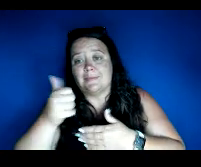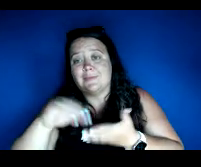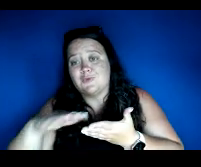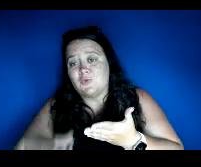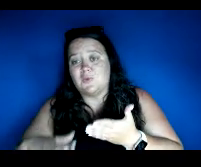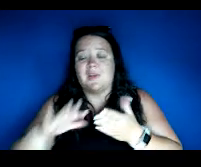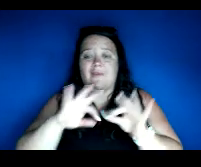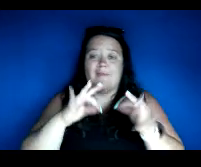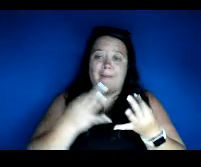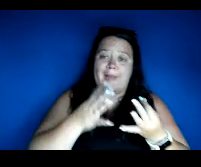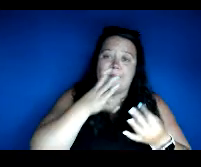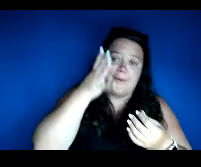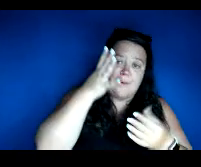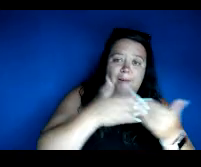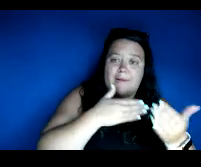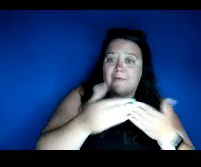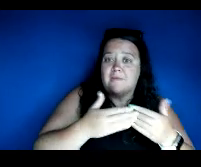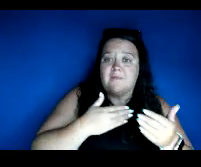get started with our office if you haven't already.